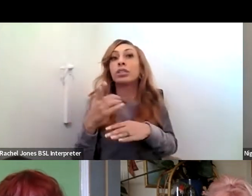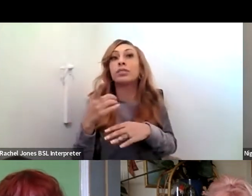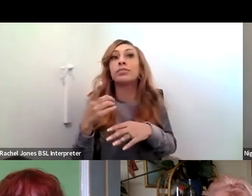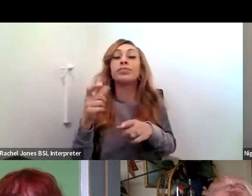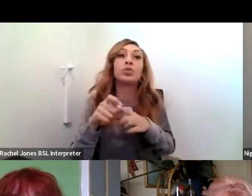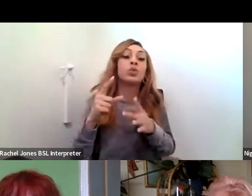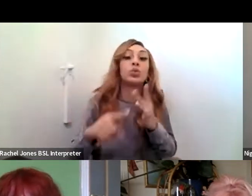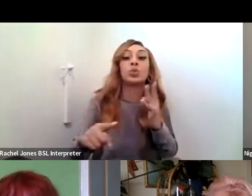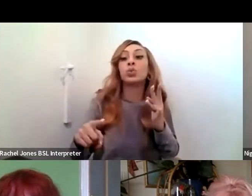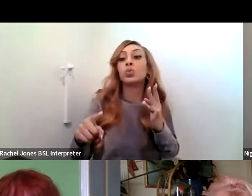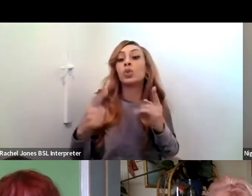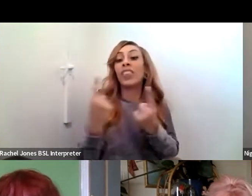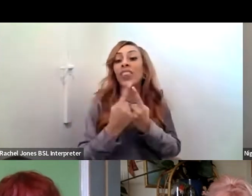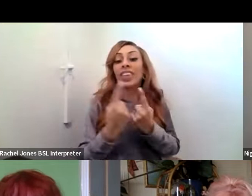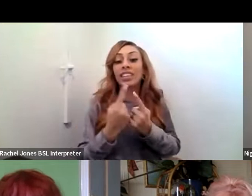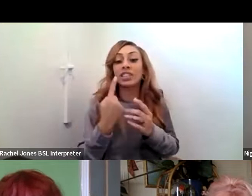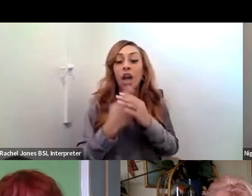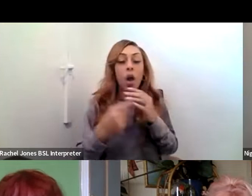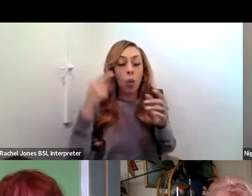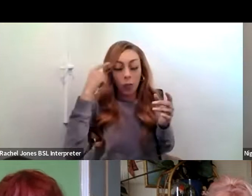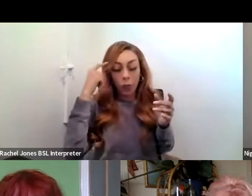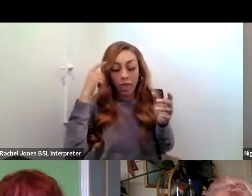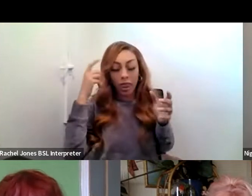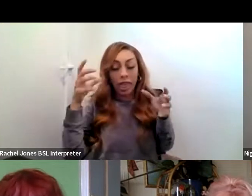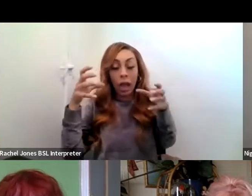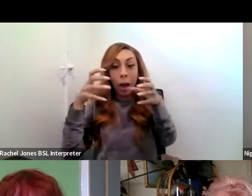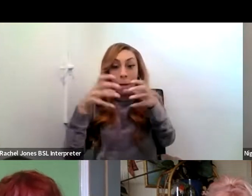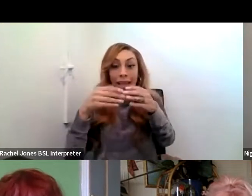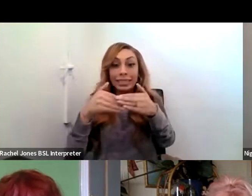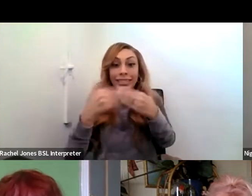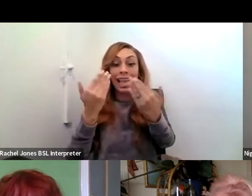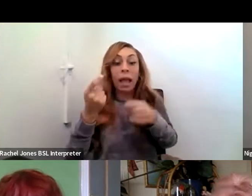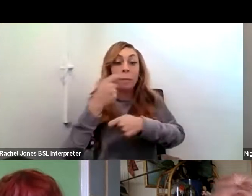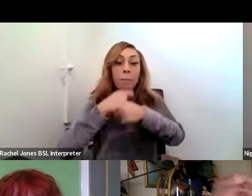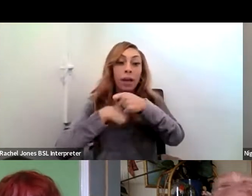if you only have so much capacity within a day, before you get exhausted,